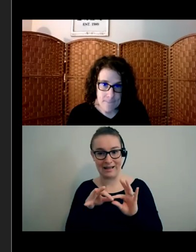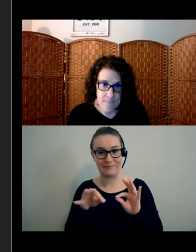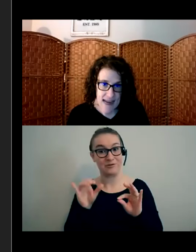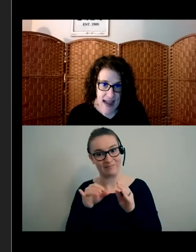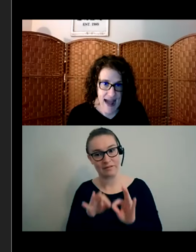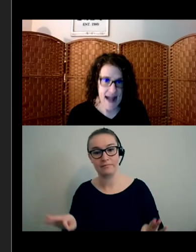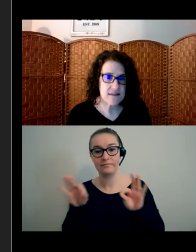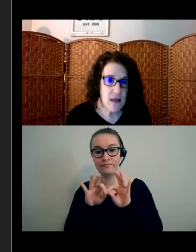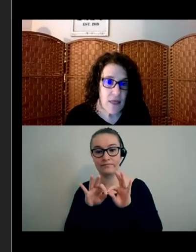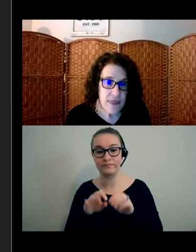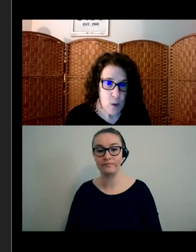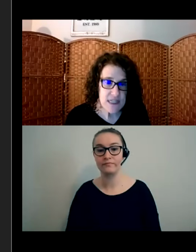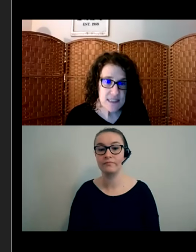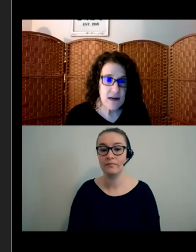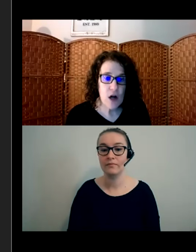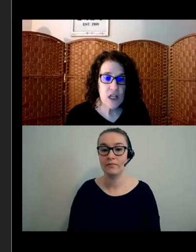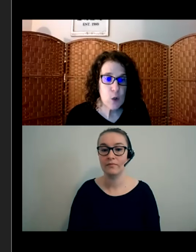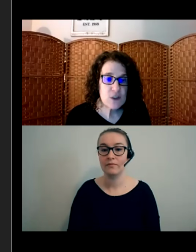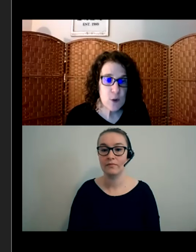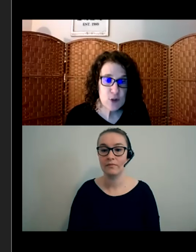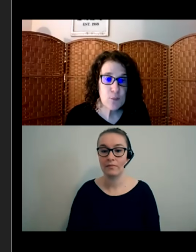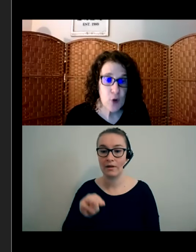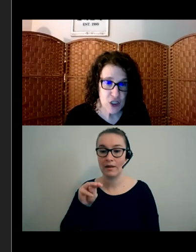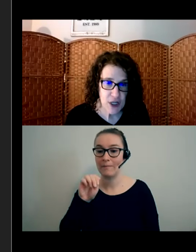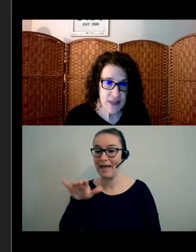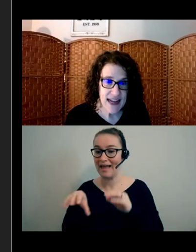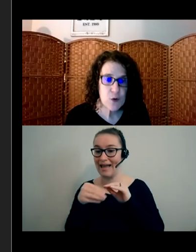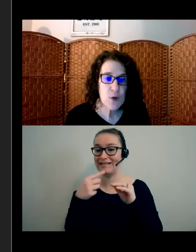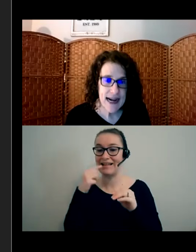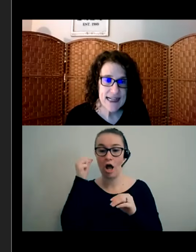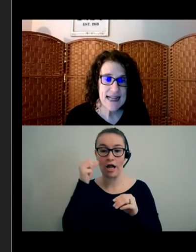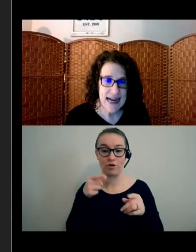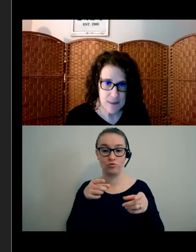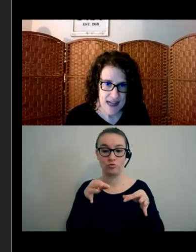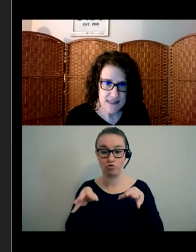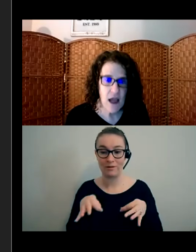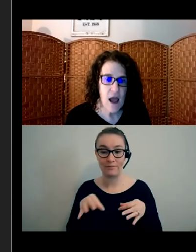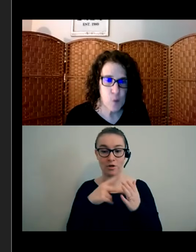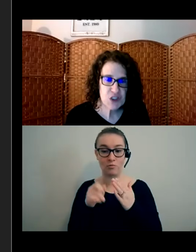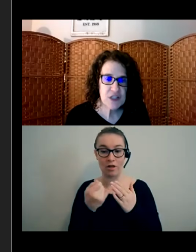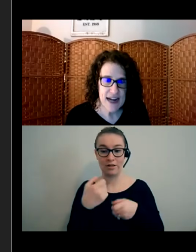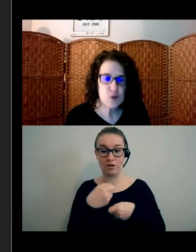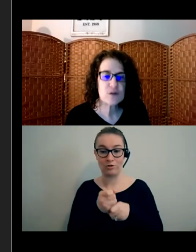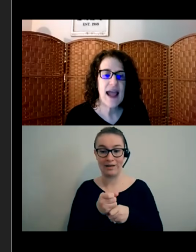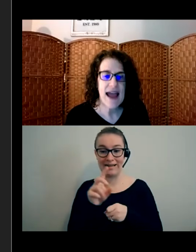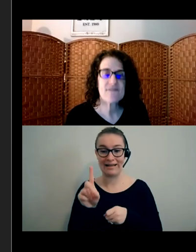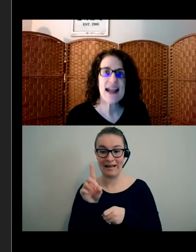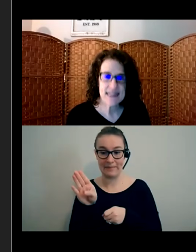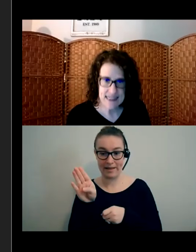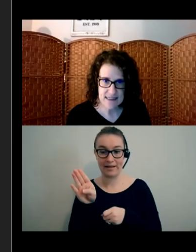May added that "there is an audio description project that is creating a database of which titles have ADs."